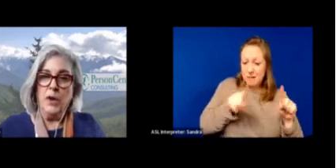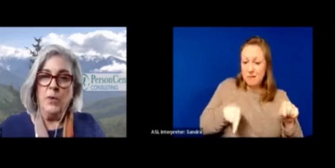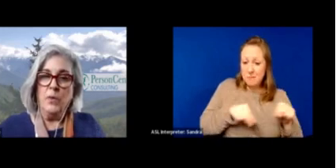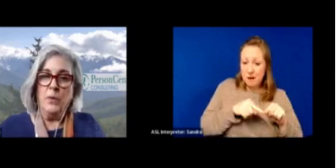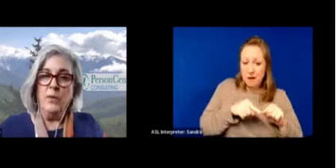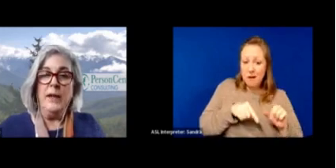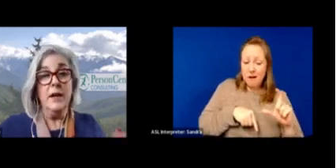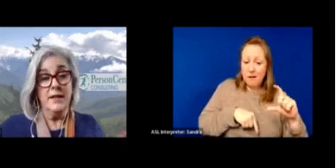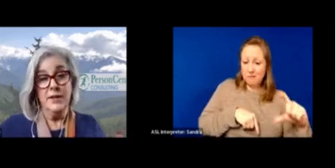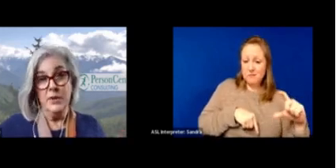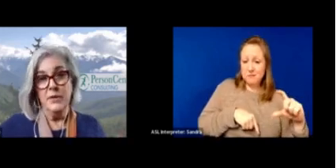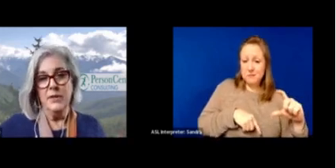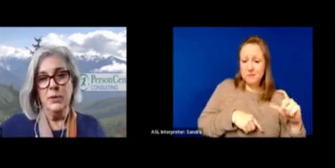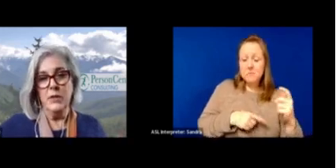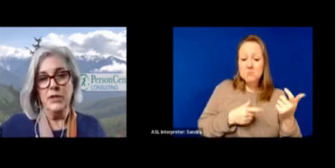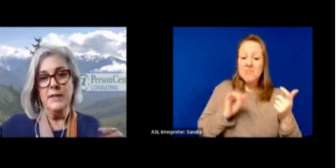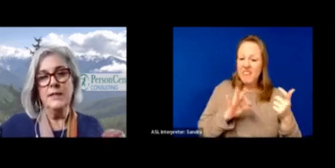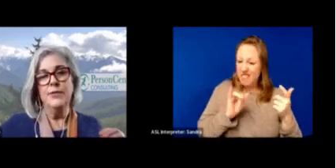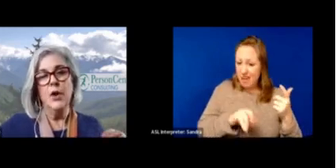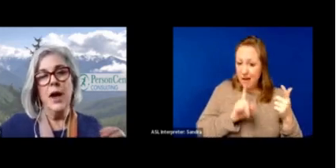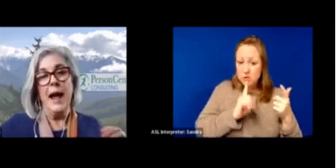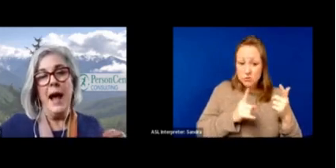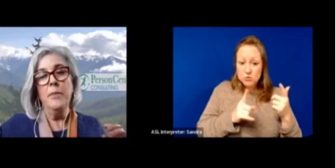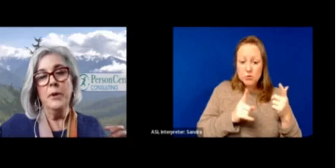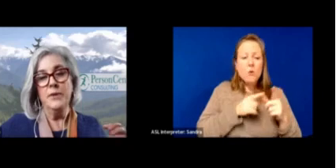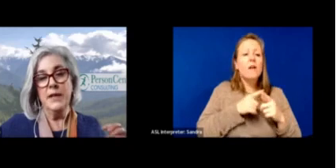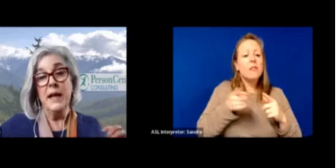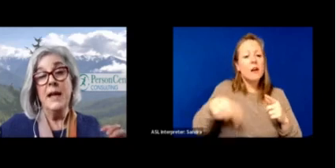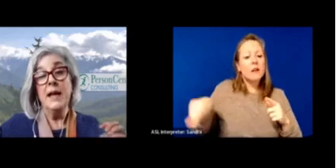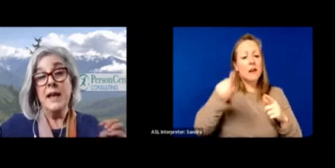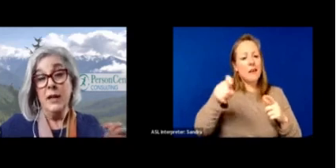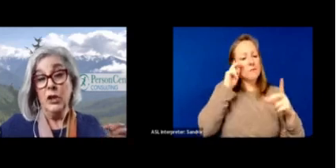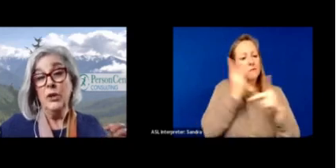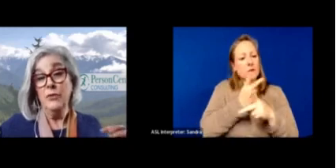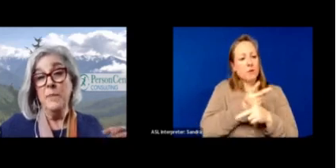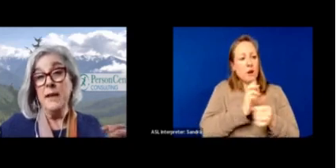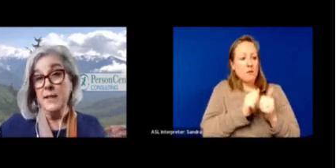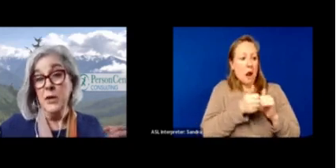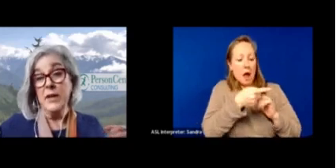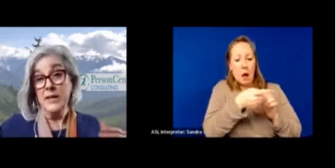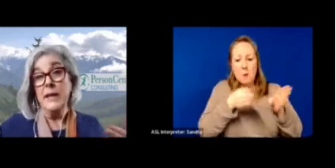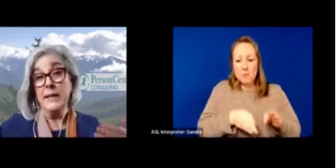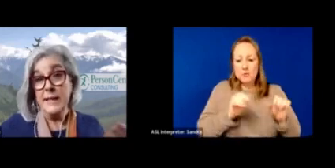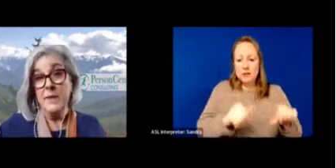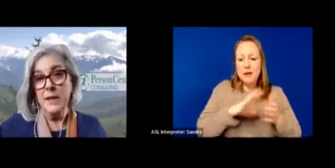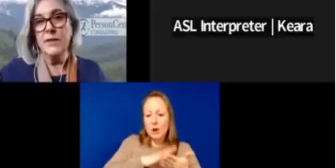where we really ought to do in those situations is figure out how the person can learn from the experience, we accept that